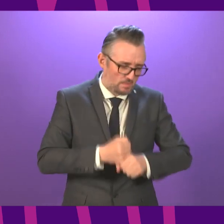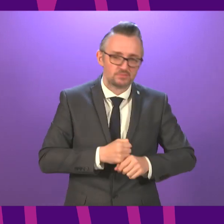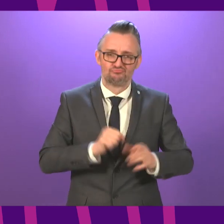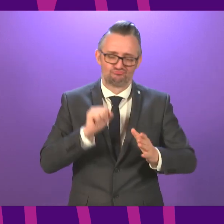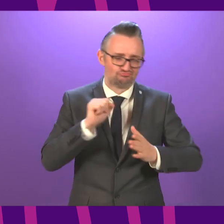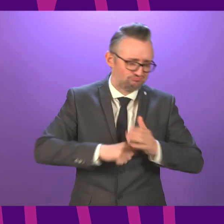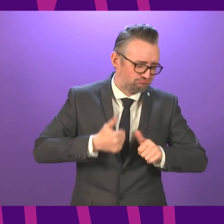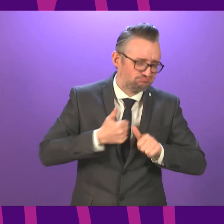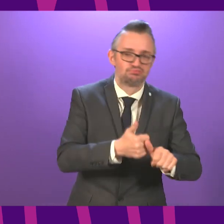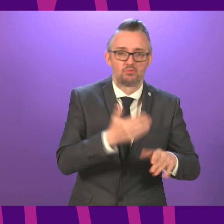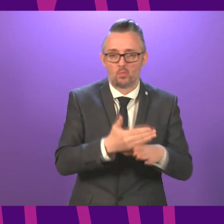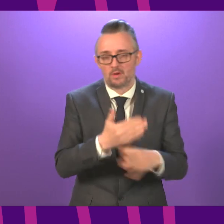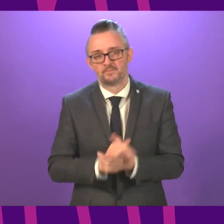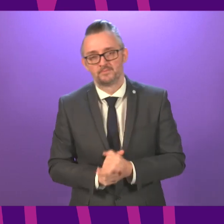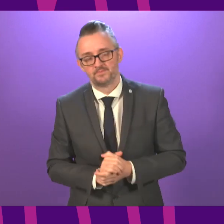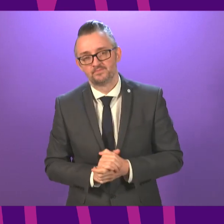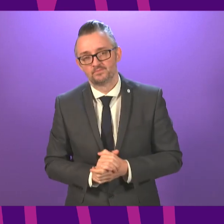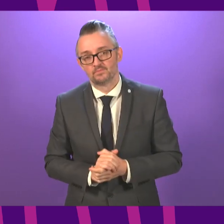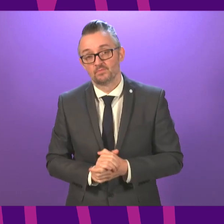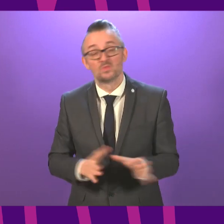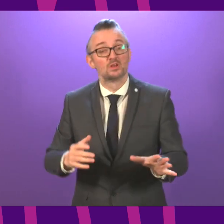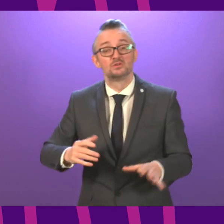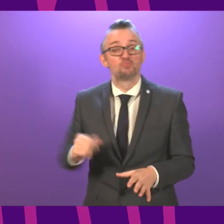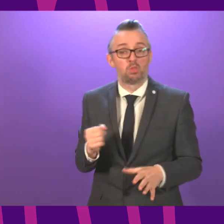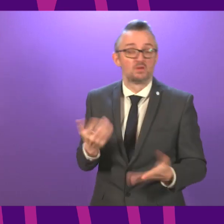Scotland benefits enormously from the contributions of EU citizens